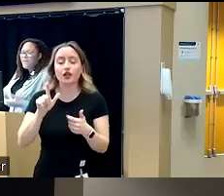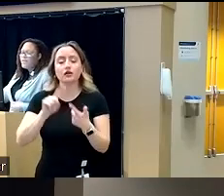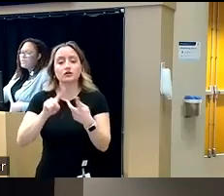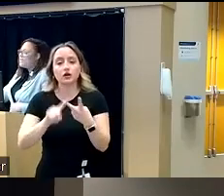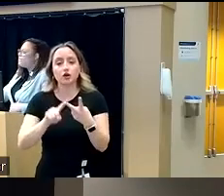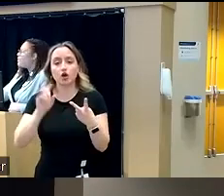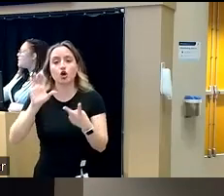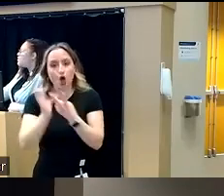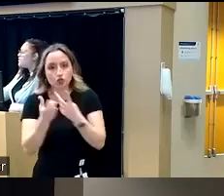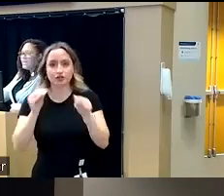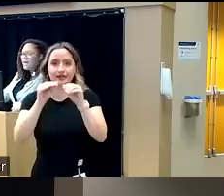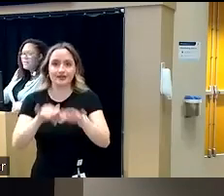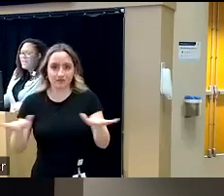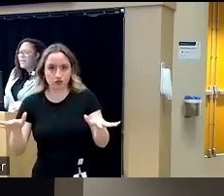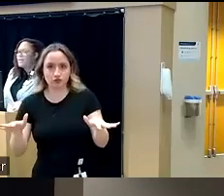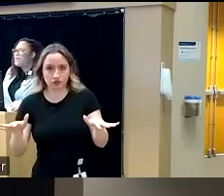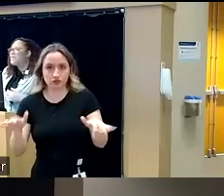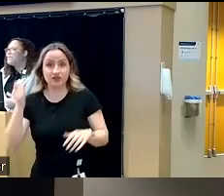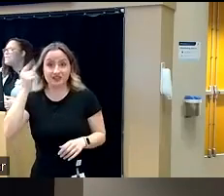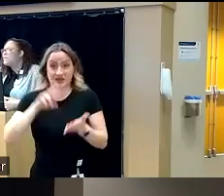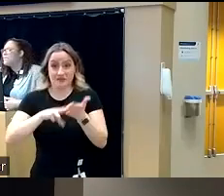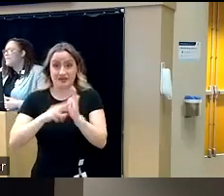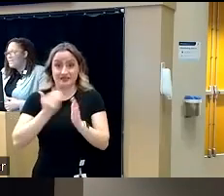provide culturally informed and structurally competent care to our diverse patient base